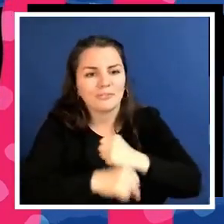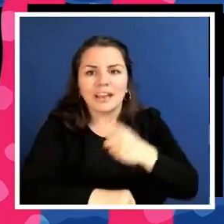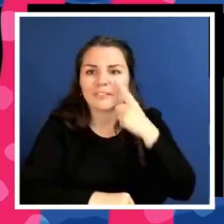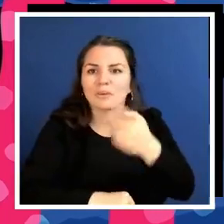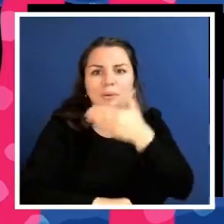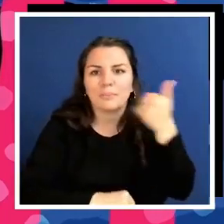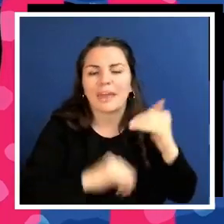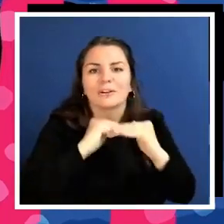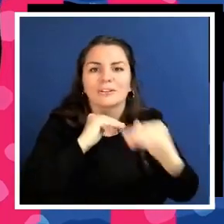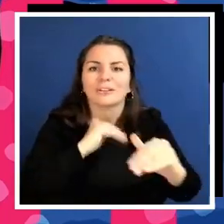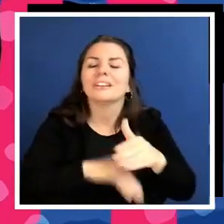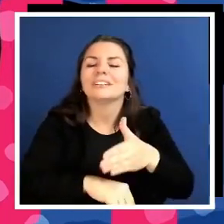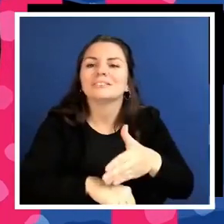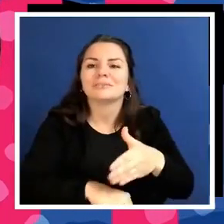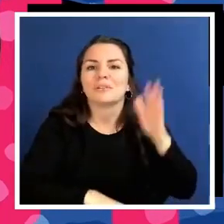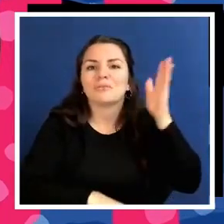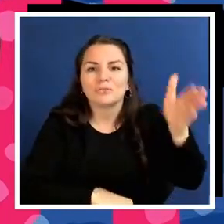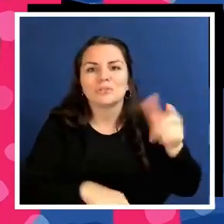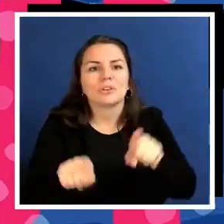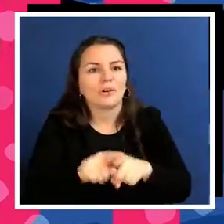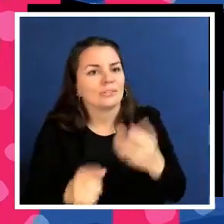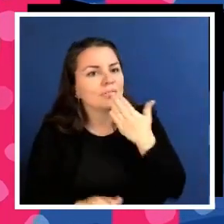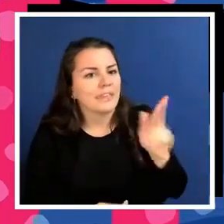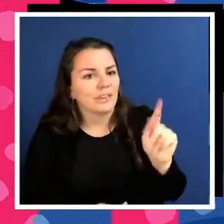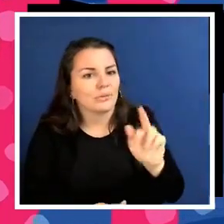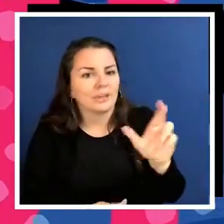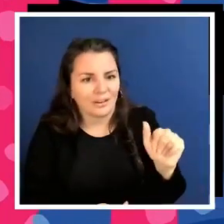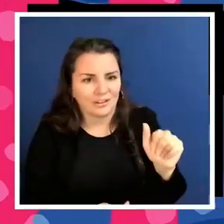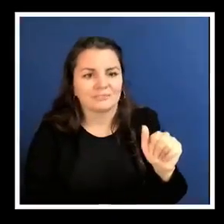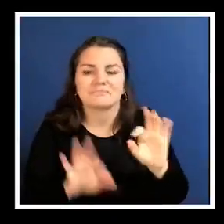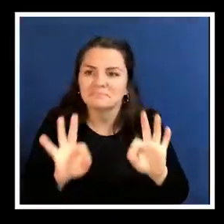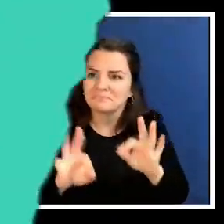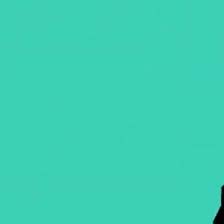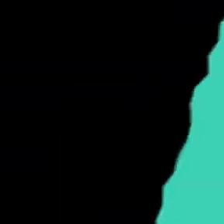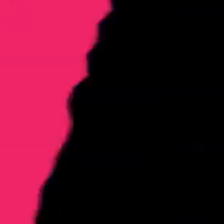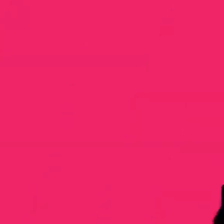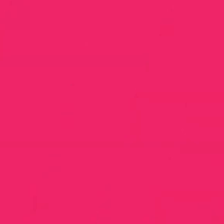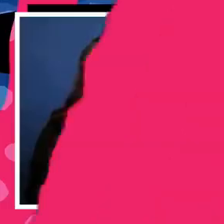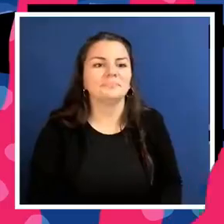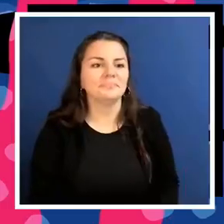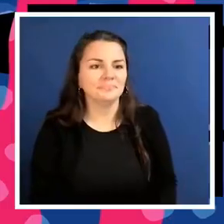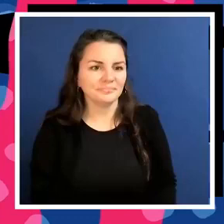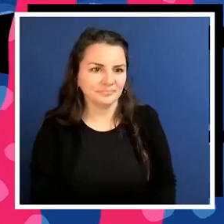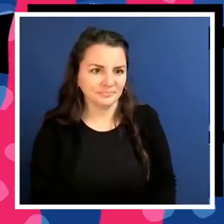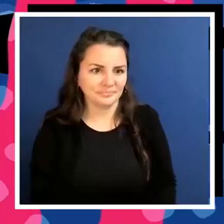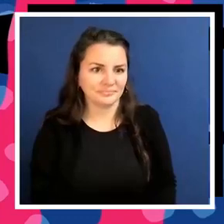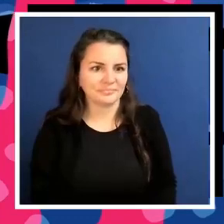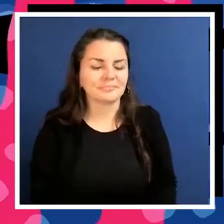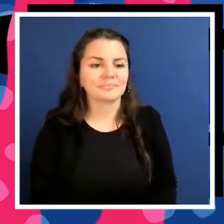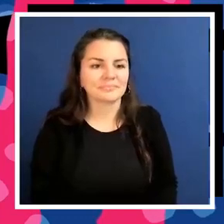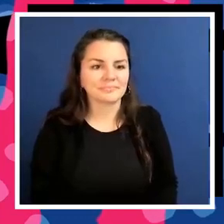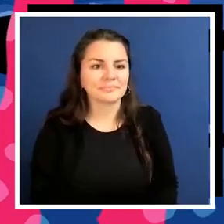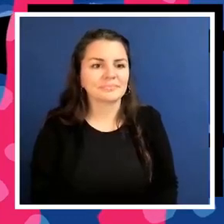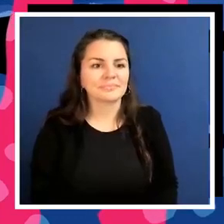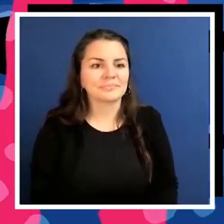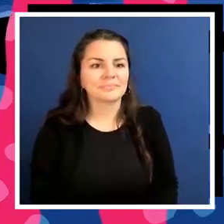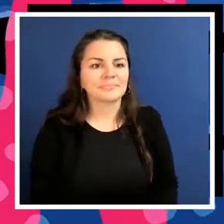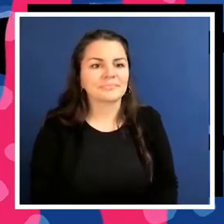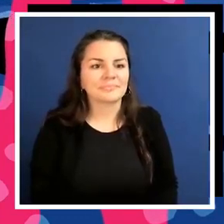DOMESTIC WORKERS AROUND THE COUNTRY HAVE JUST A LITTLE BIT OF HELP WHEN THEY NEED IT. TAKE YOU SO MUCH TO EVERYONE